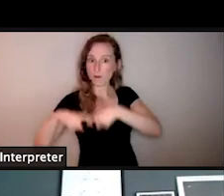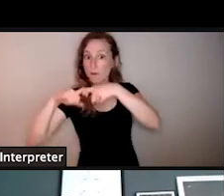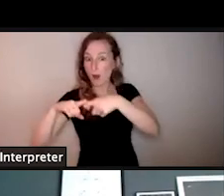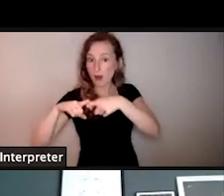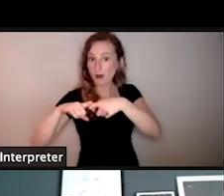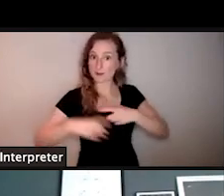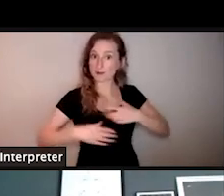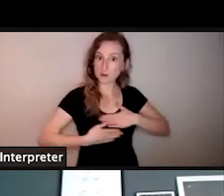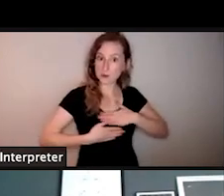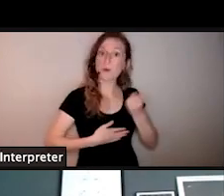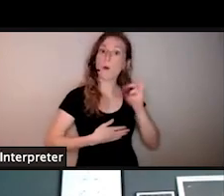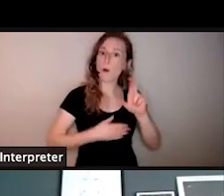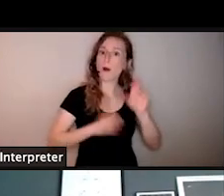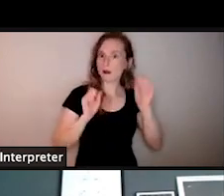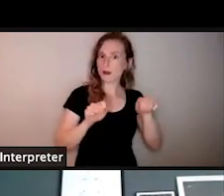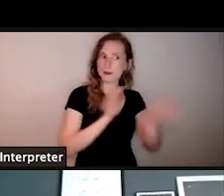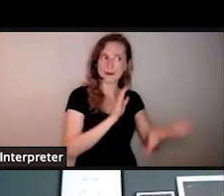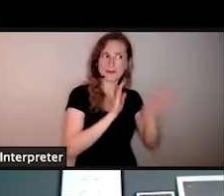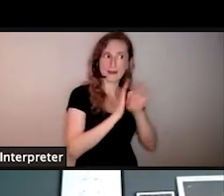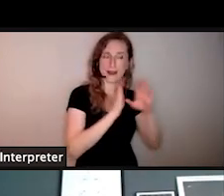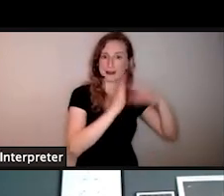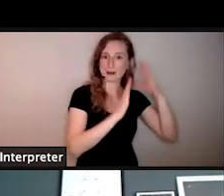and look under Collections to see the paintings.